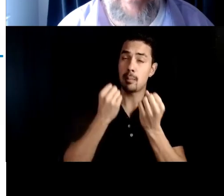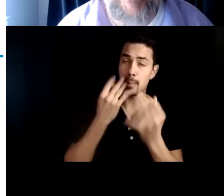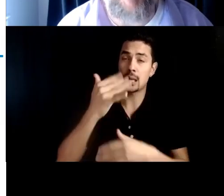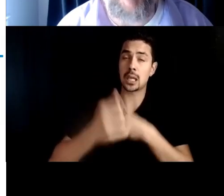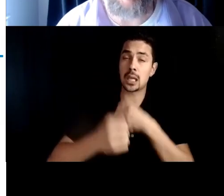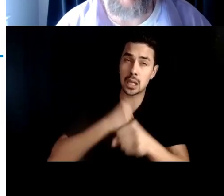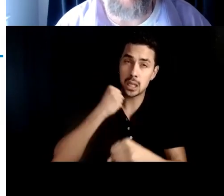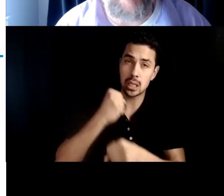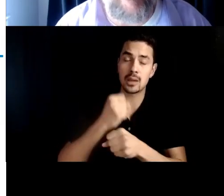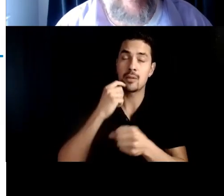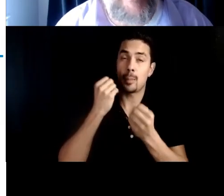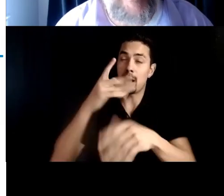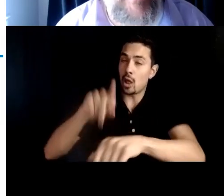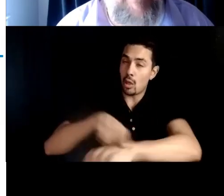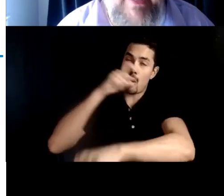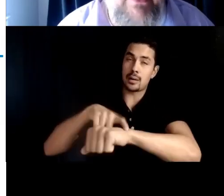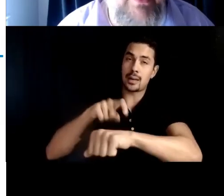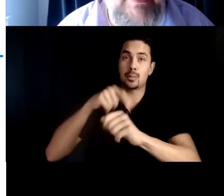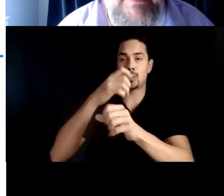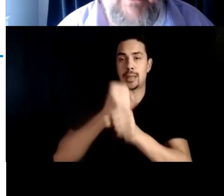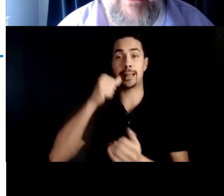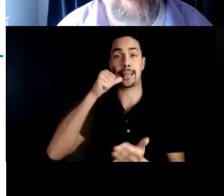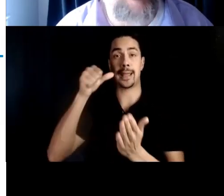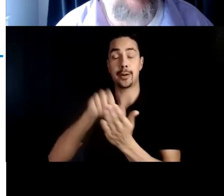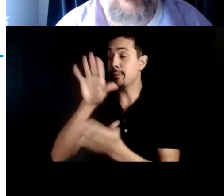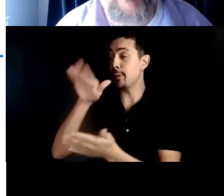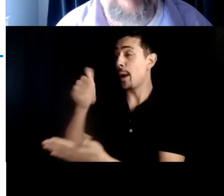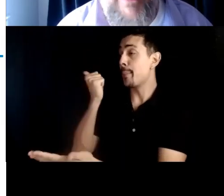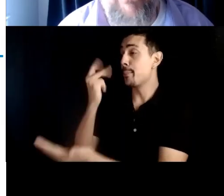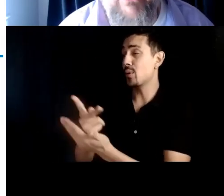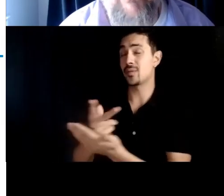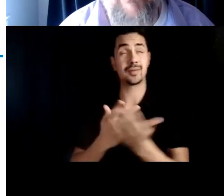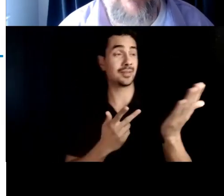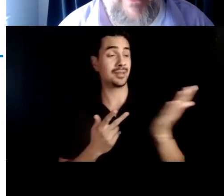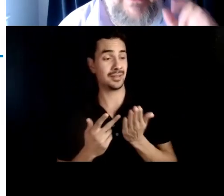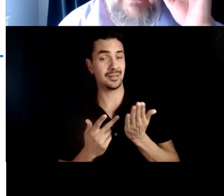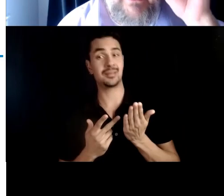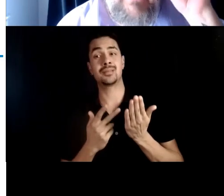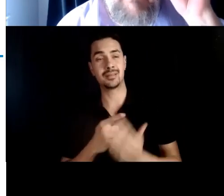as I mentioned before. Not only did someone else hold the power over their body,